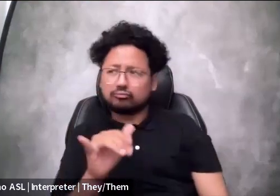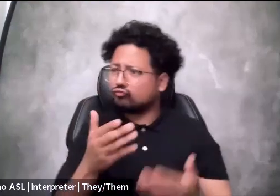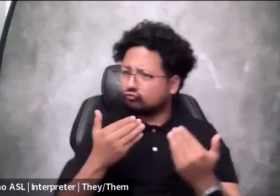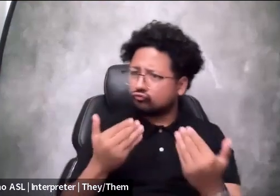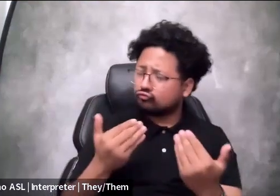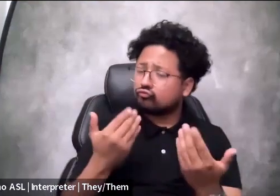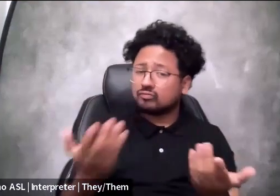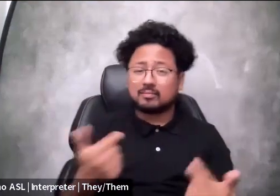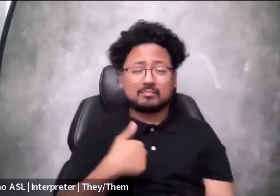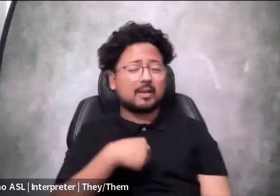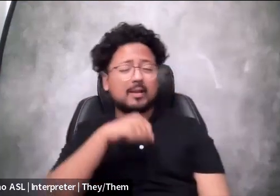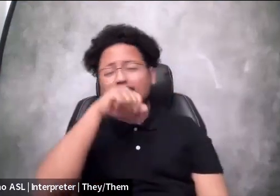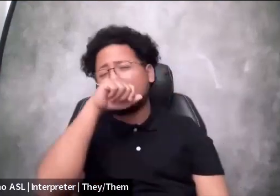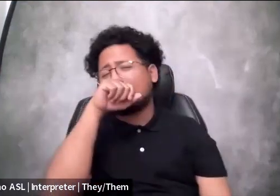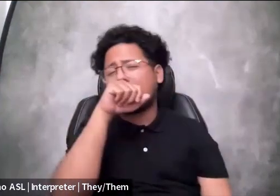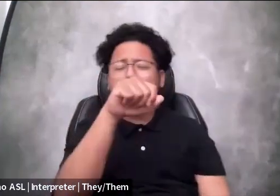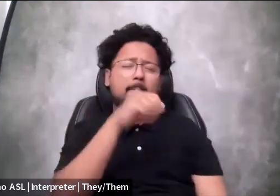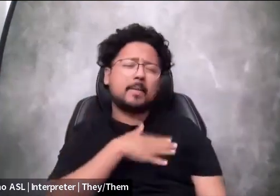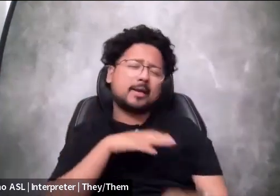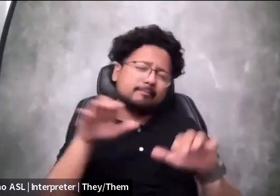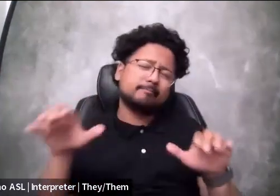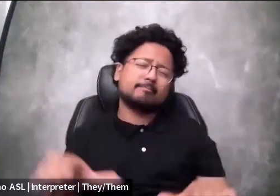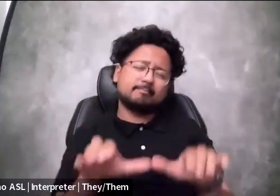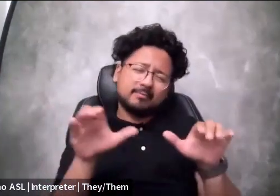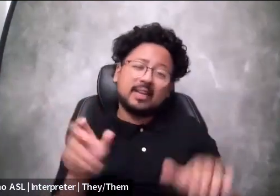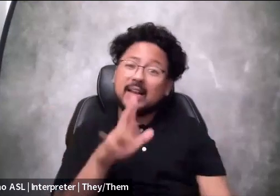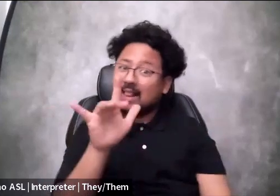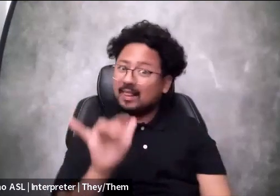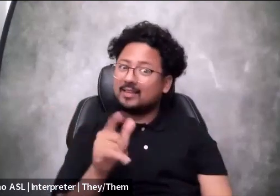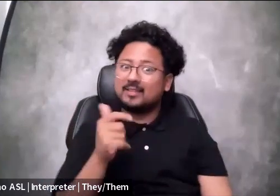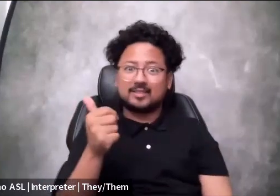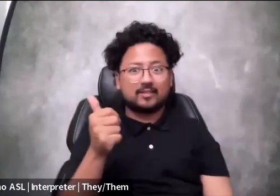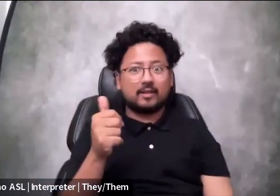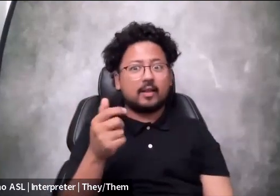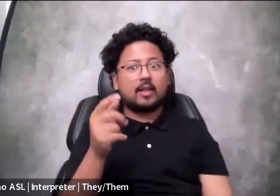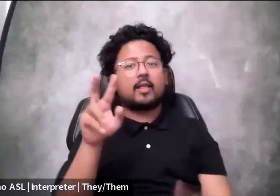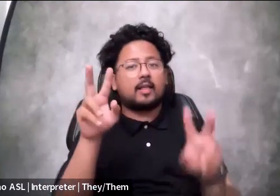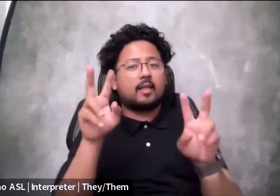I love what I did with Kelly because in Kelly, Kelly is the helpful best friend.